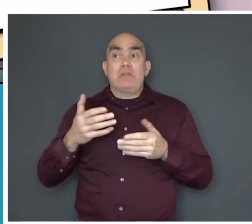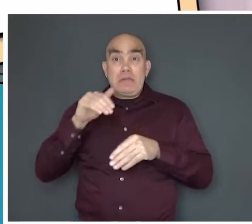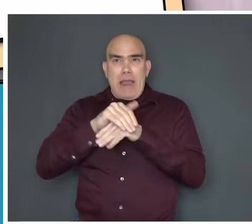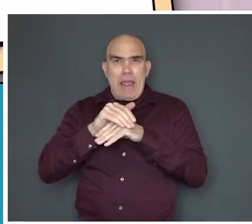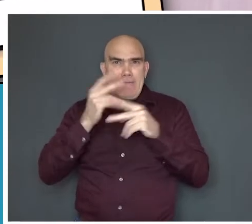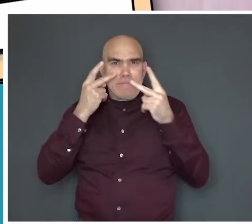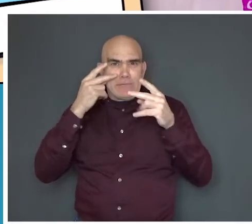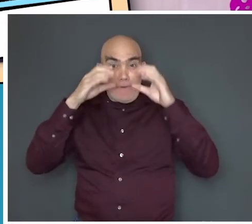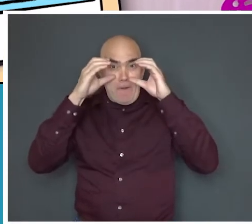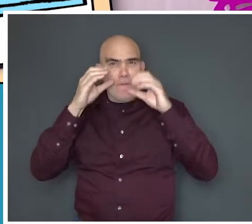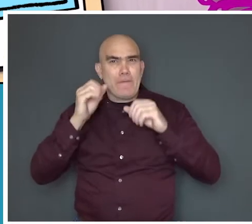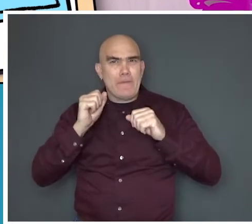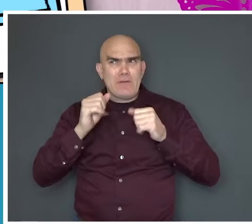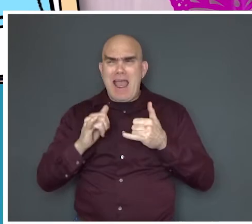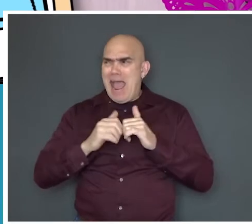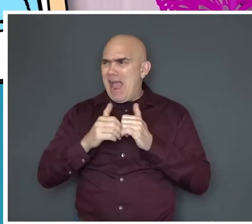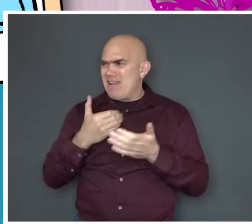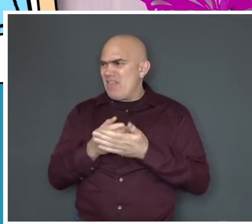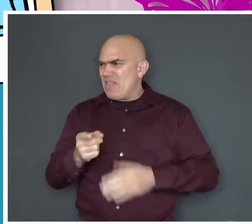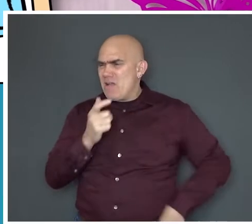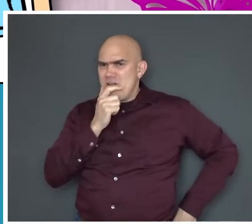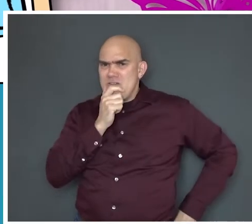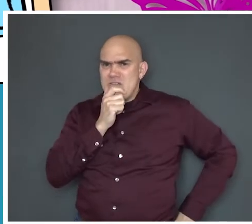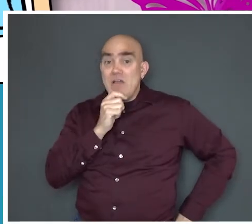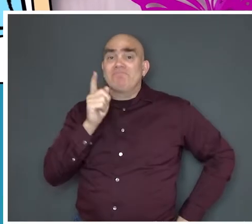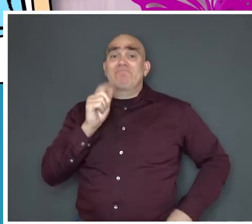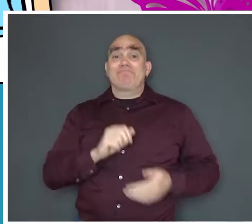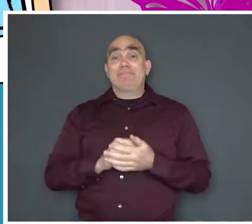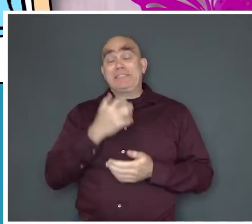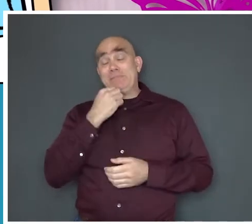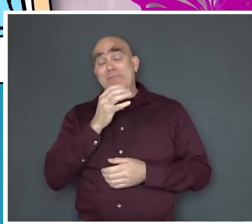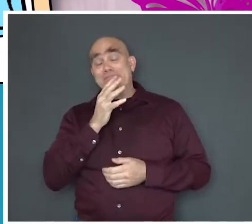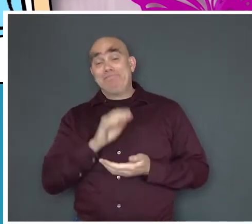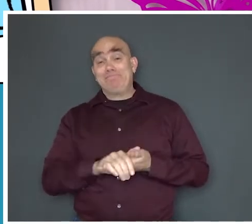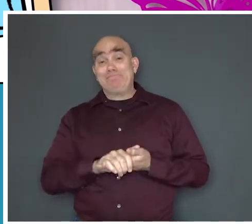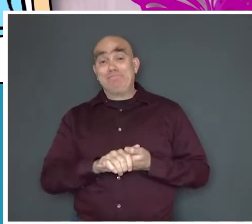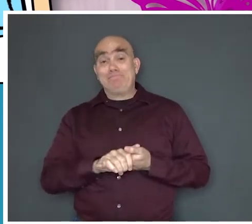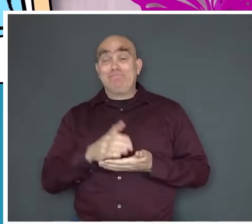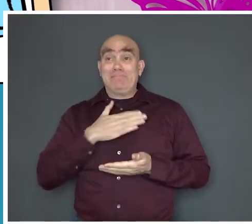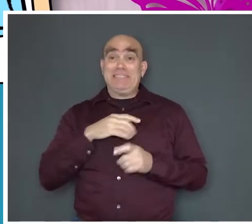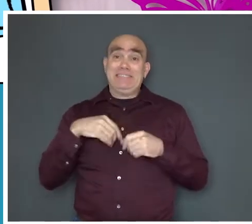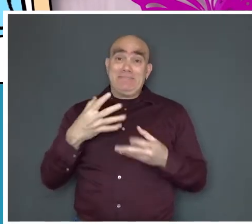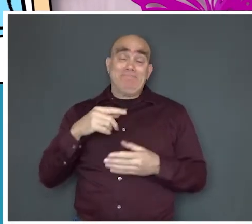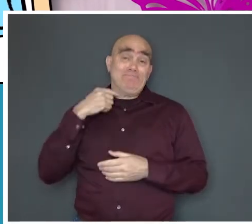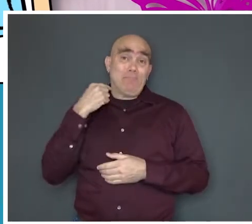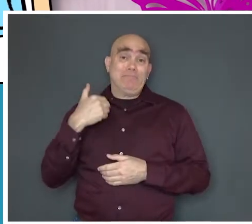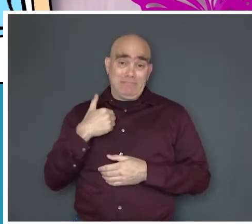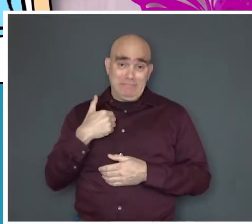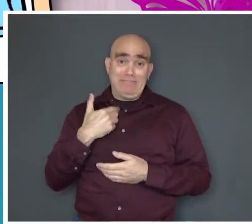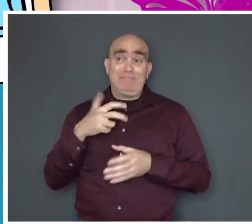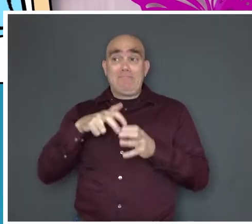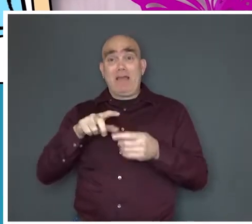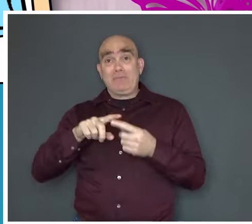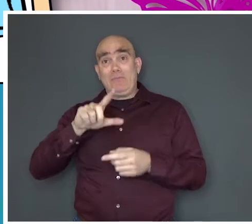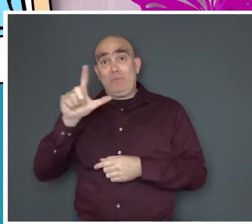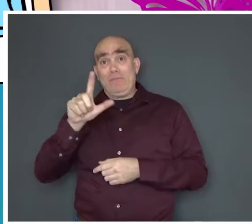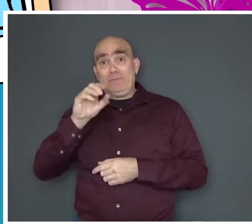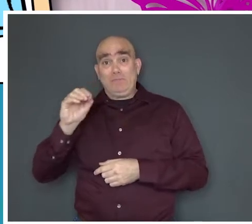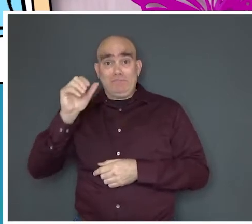Now how to get there... Dear mom, please drive Marcus and me to the Louisville Zoo tomorrow.